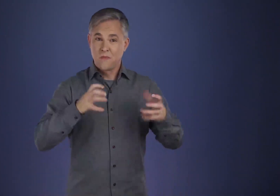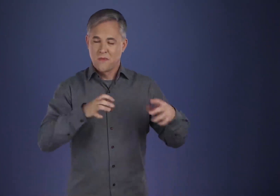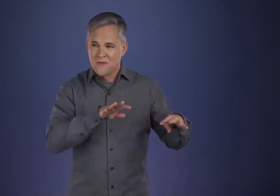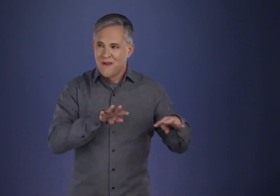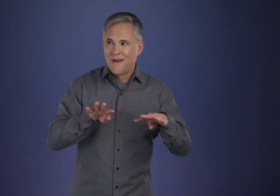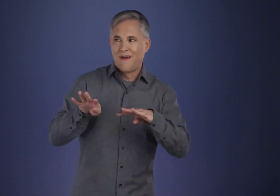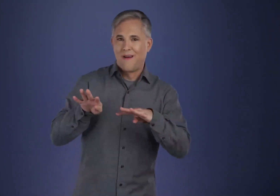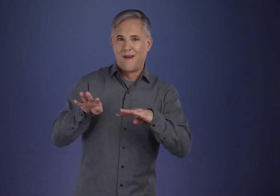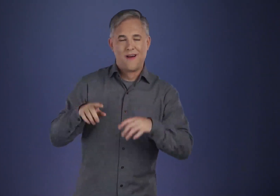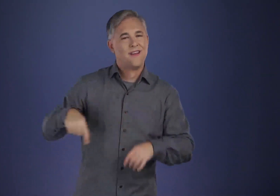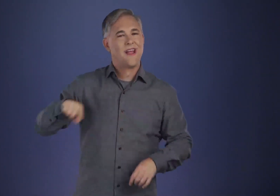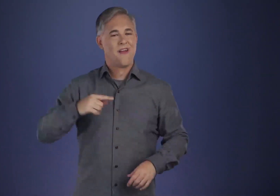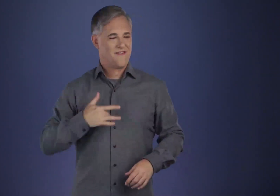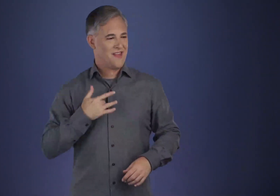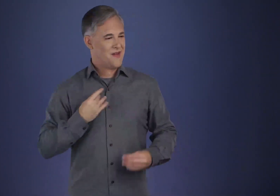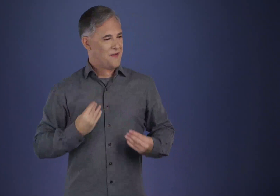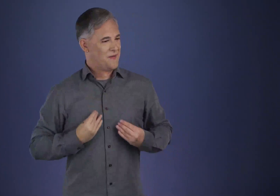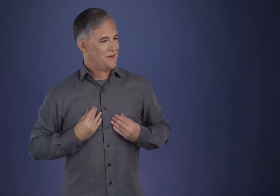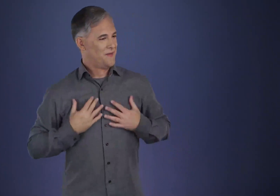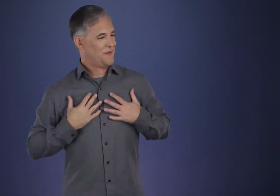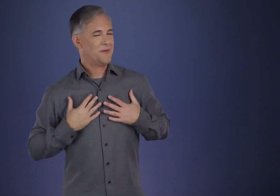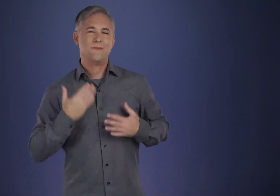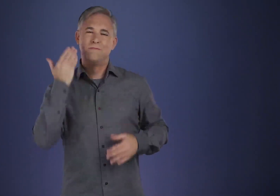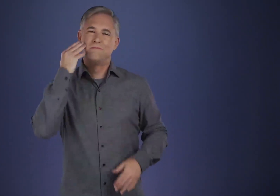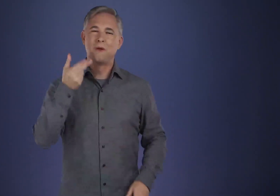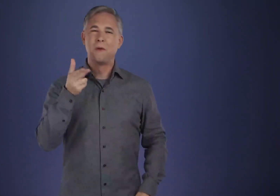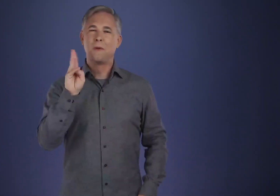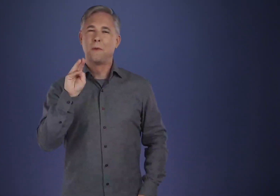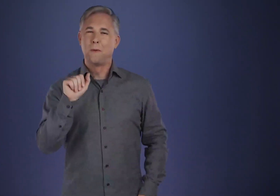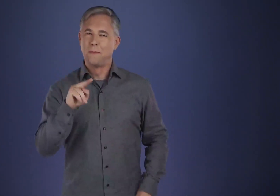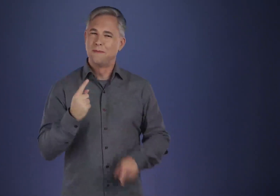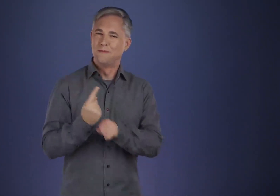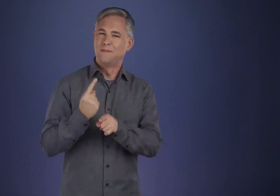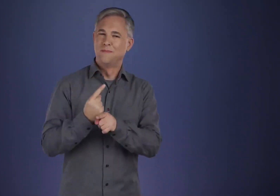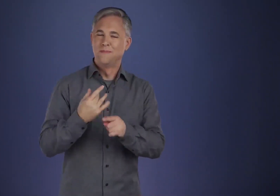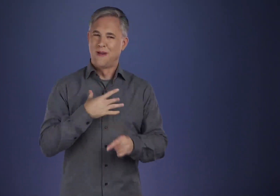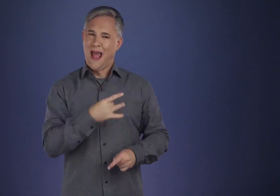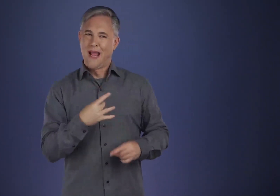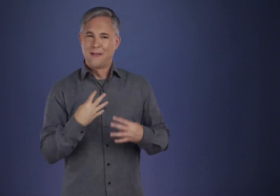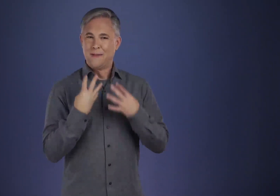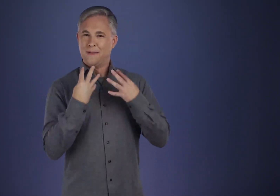Being on the human side, the founder and his friends may bask a little in glory.